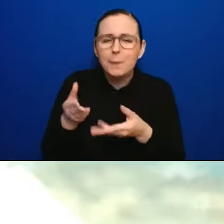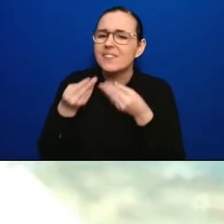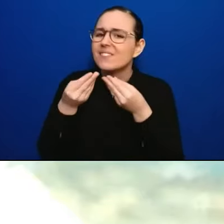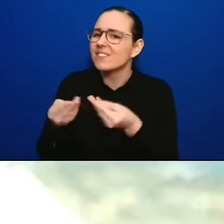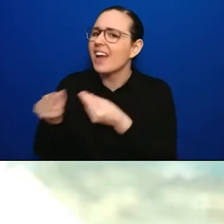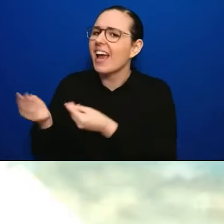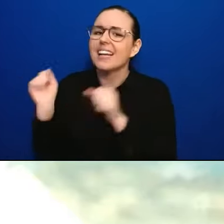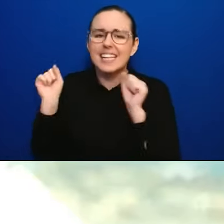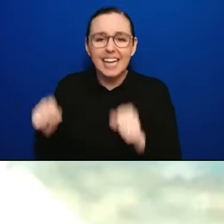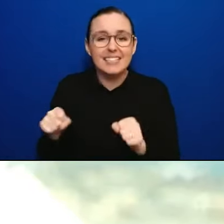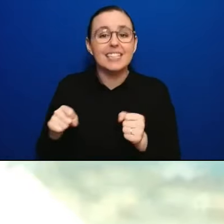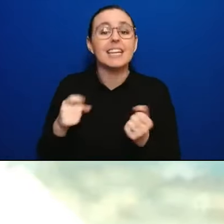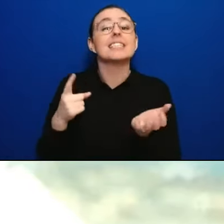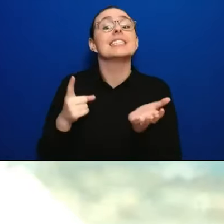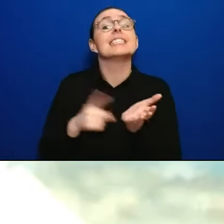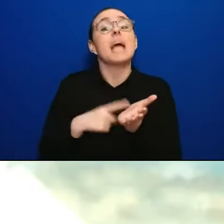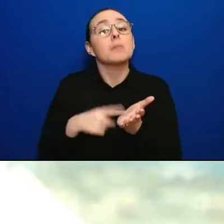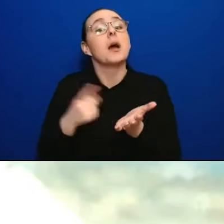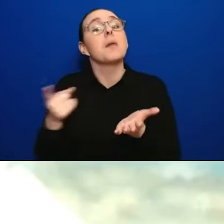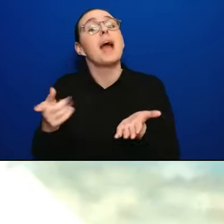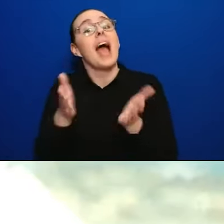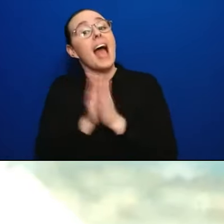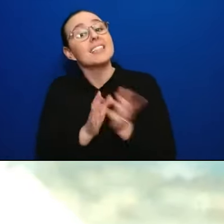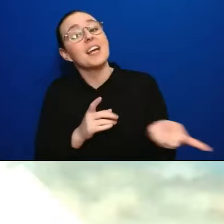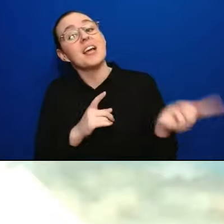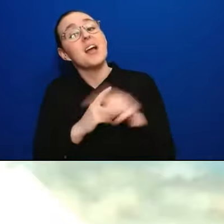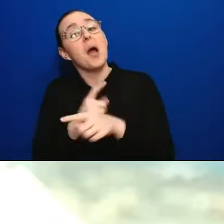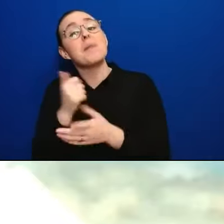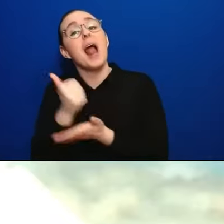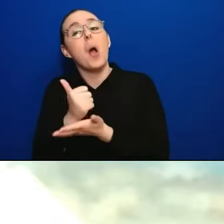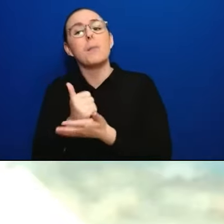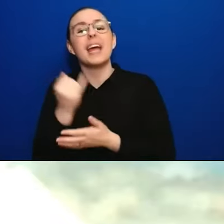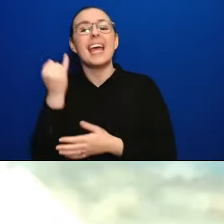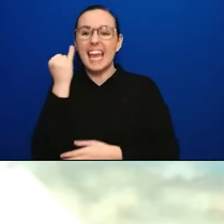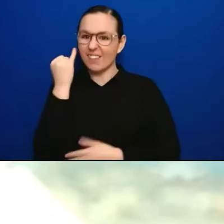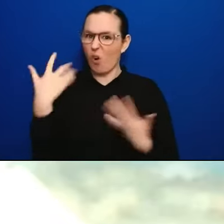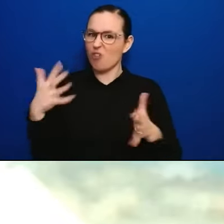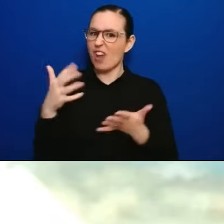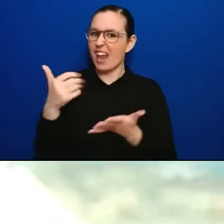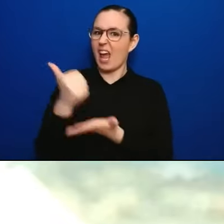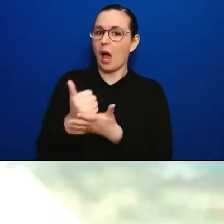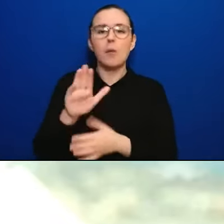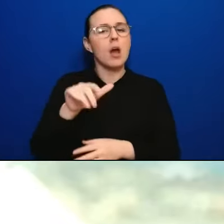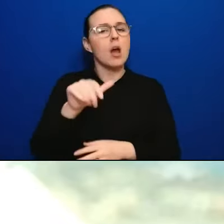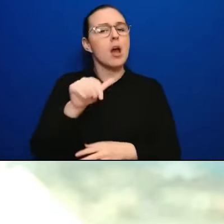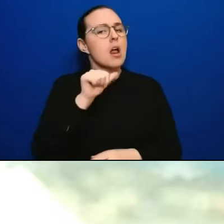also no question that everyone is going to be fed in that process. But sometimes people get asked